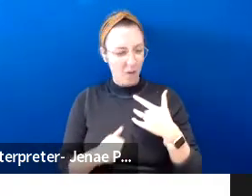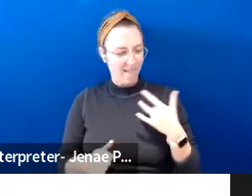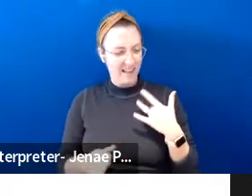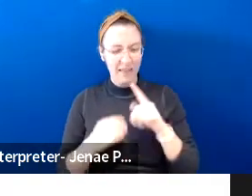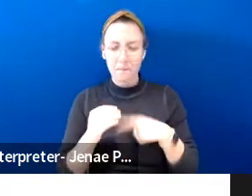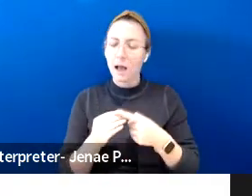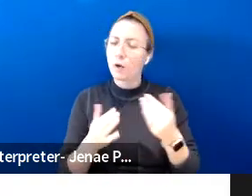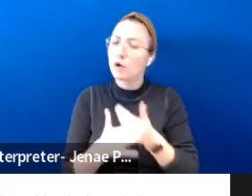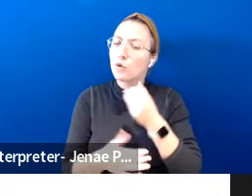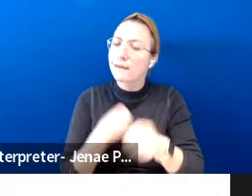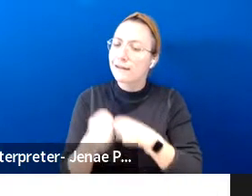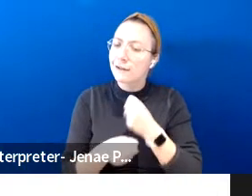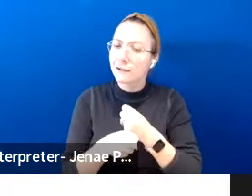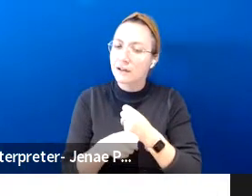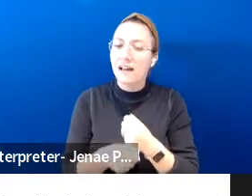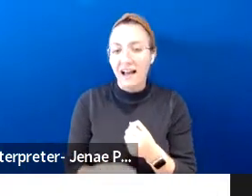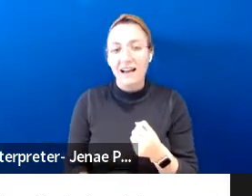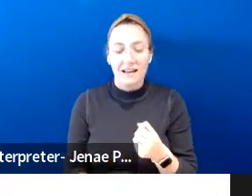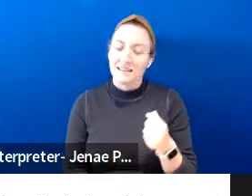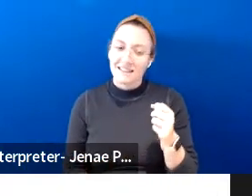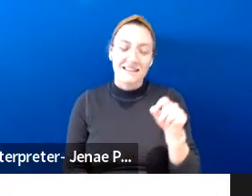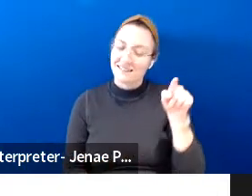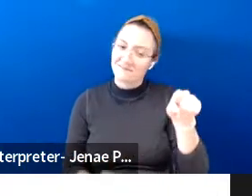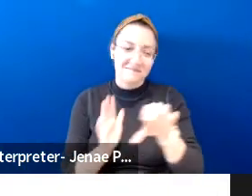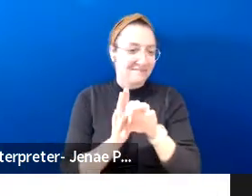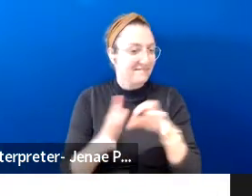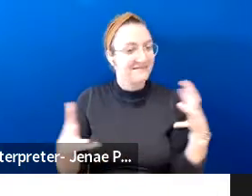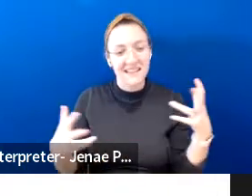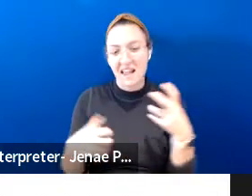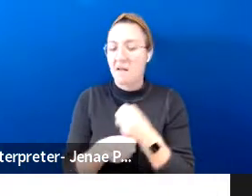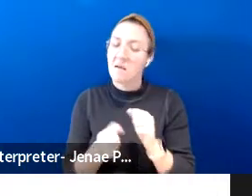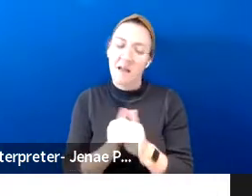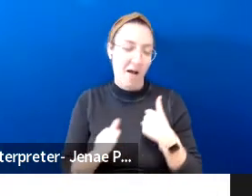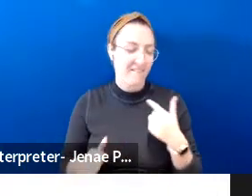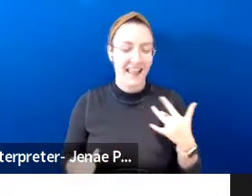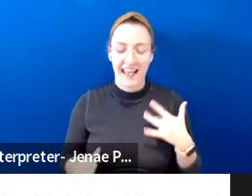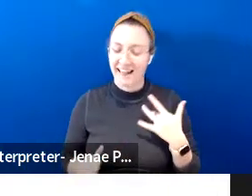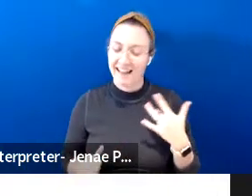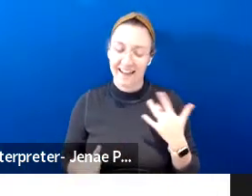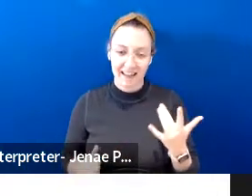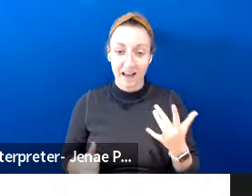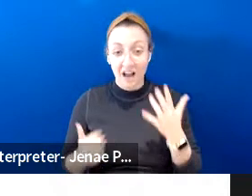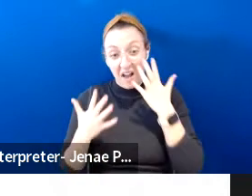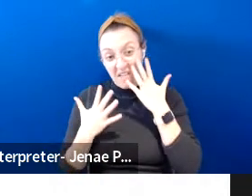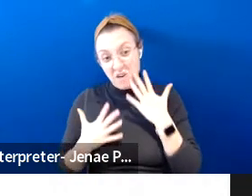And this pretty much sums up how I was feeling about the New Year. And unfortunately, I was the first character.